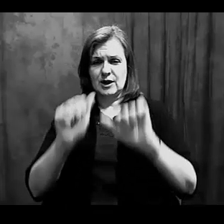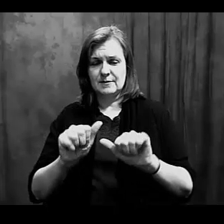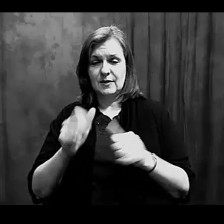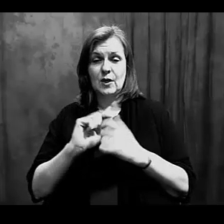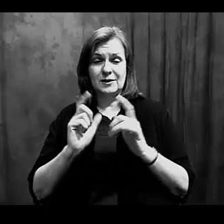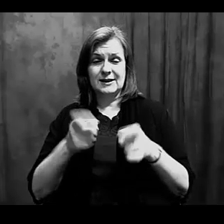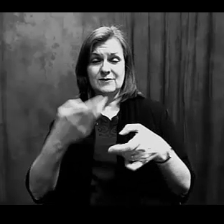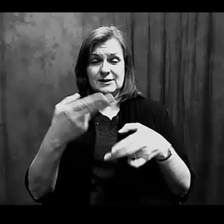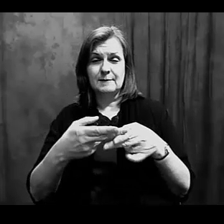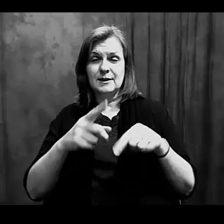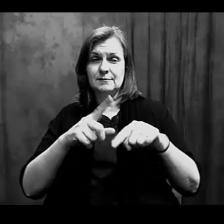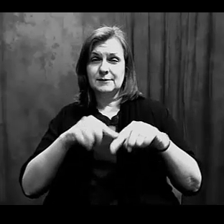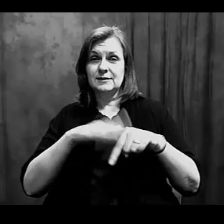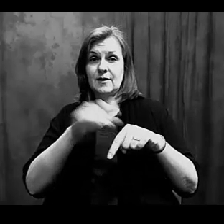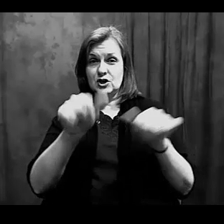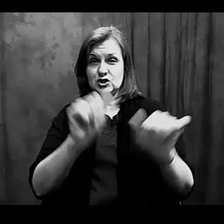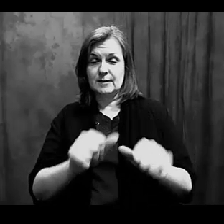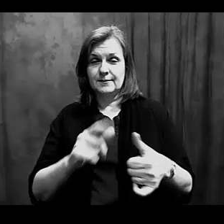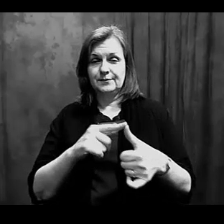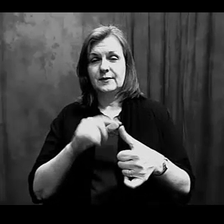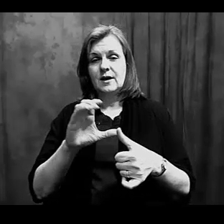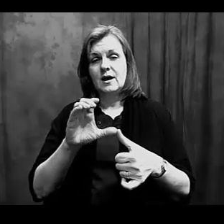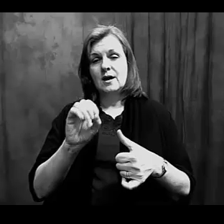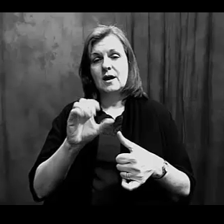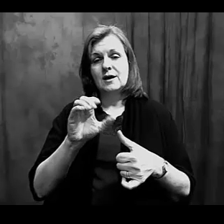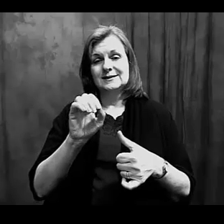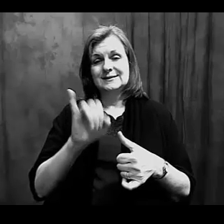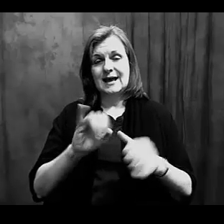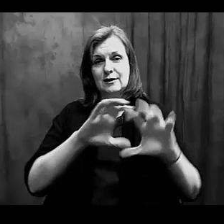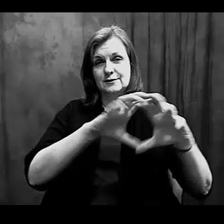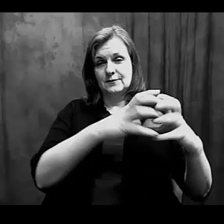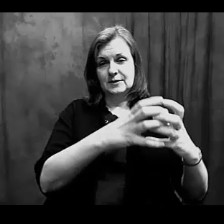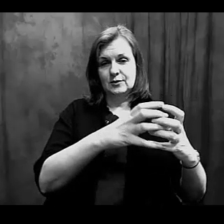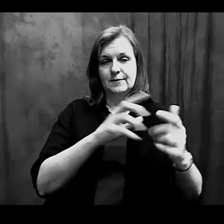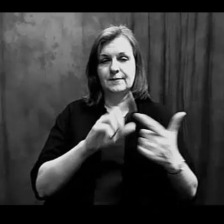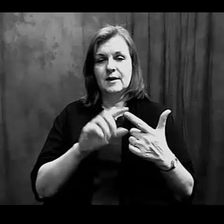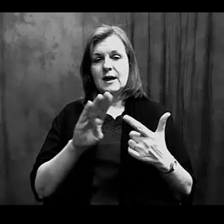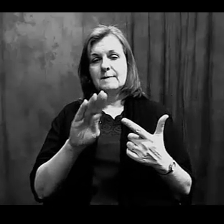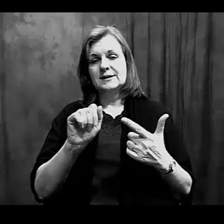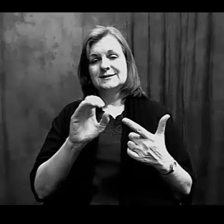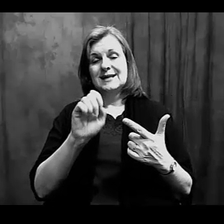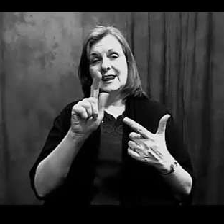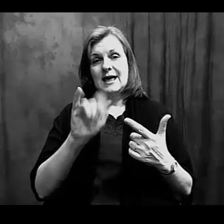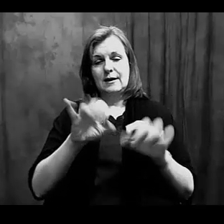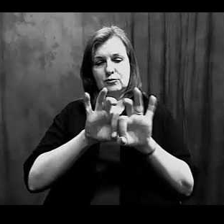they are named based on their shape so we have cocci which are spherical bacilli which are rod